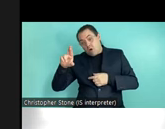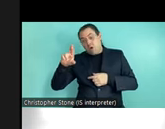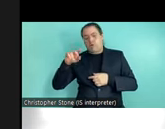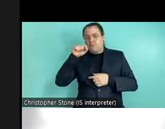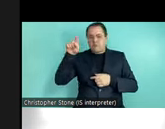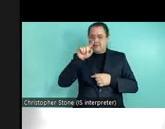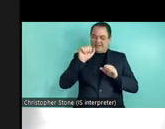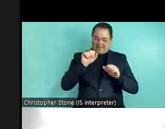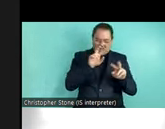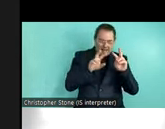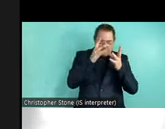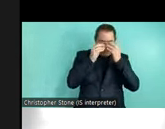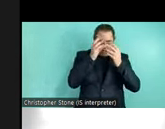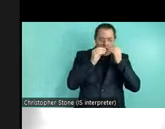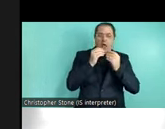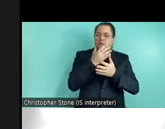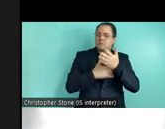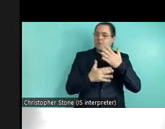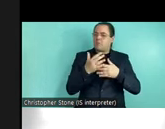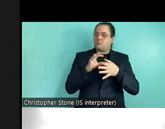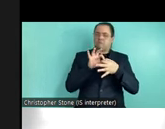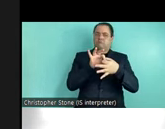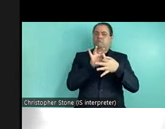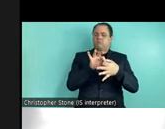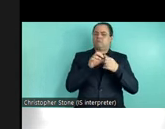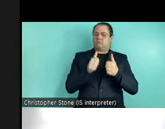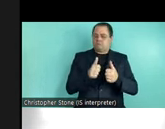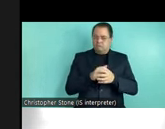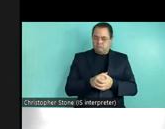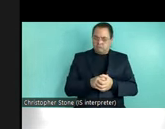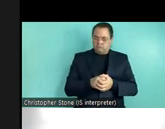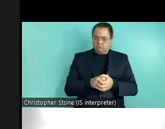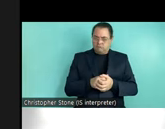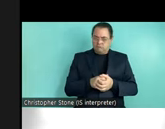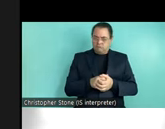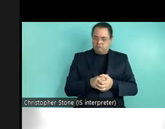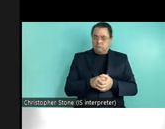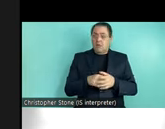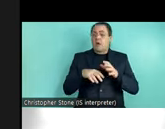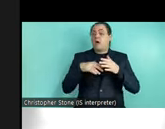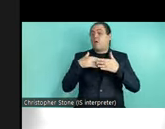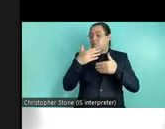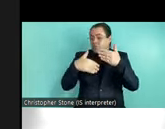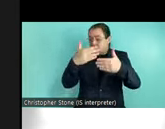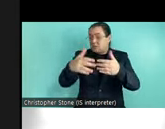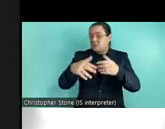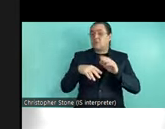CTO of policy or last spoke about the self disclosure. That, to me, the self disclosure